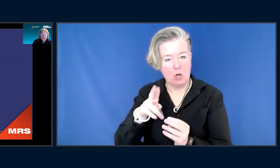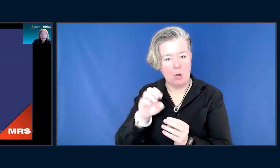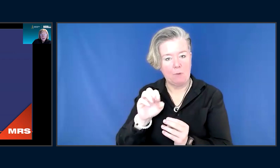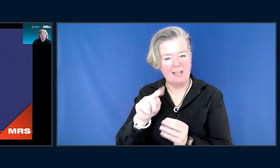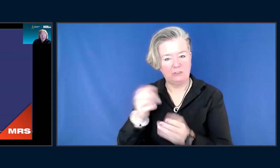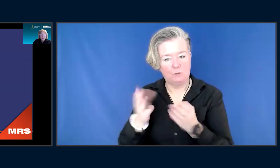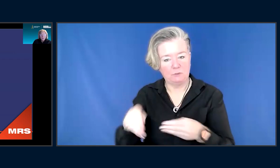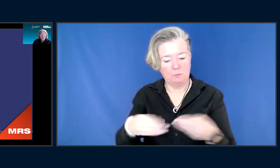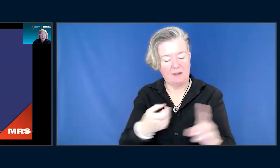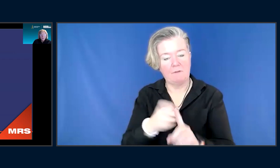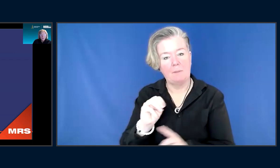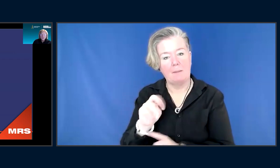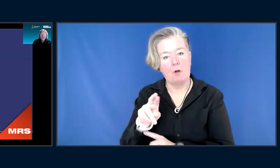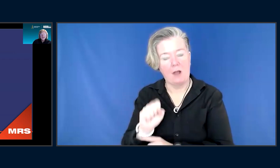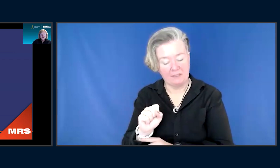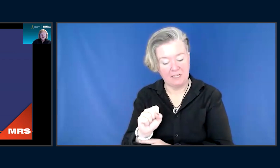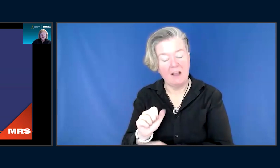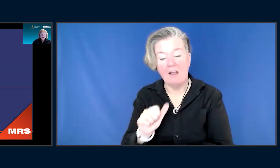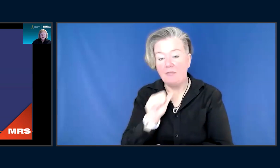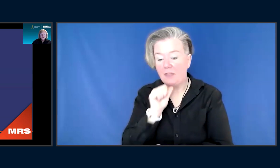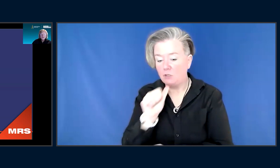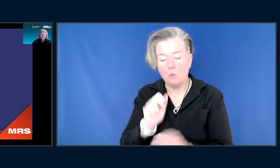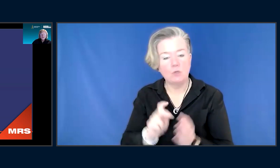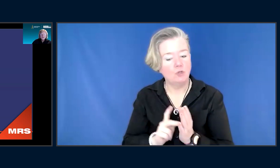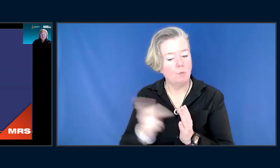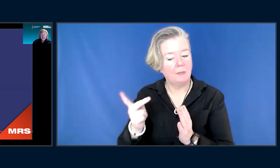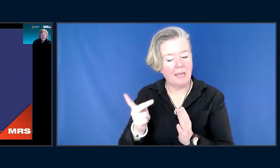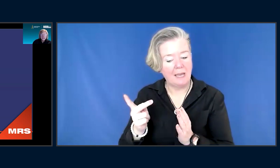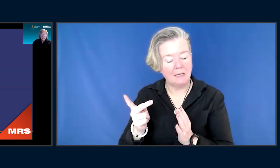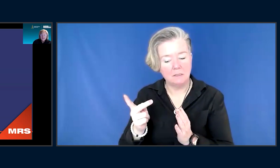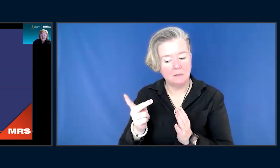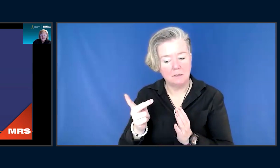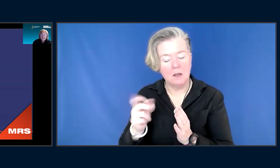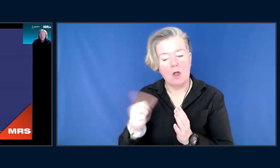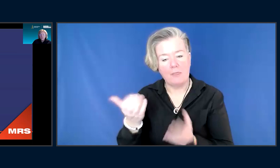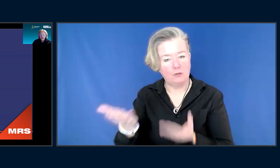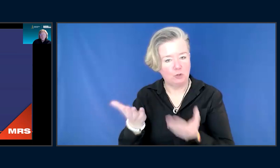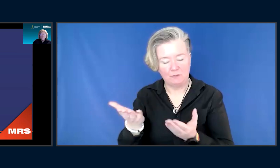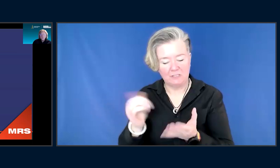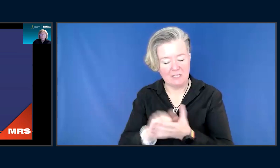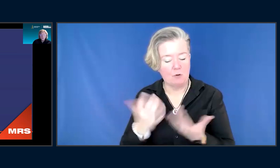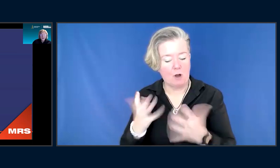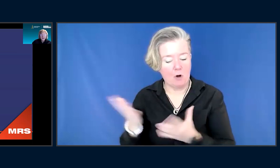Pre-ETS services are provided by MRS, and they do not duplicate or supplant any of the services